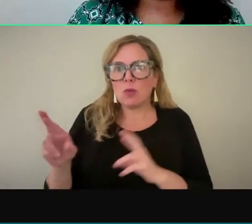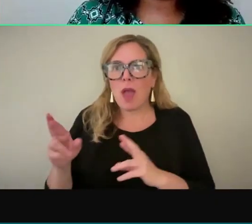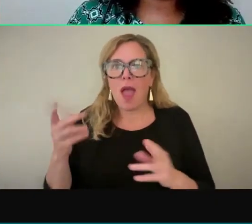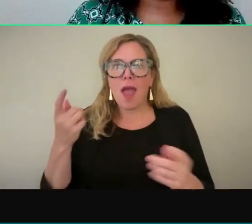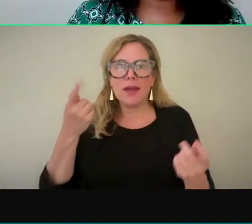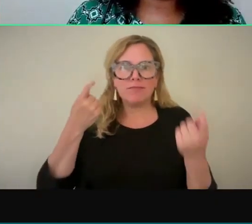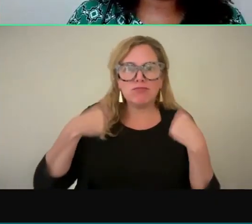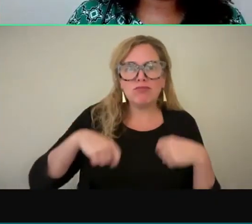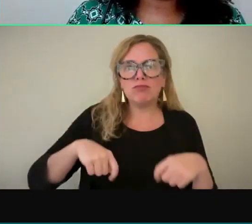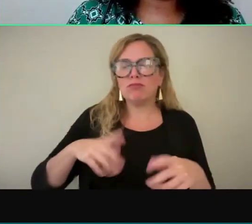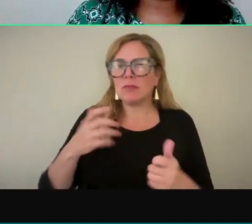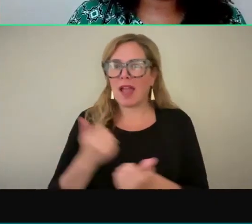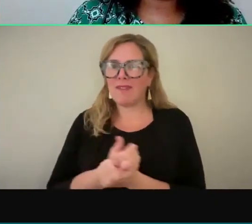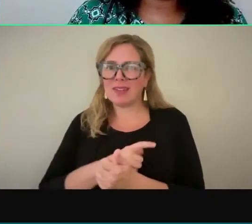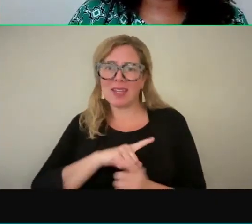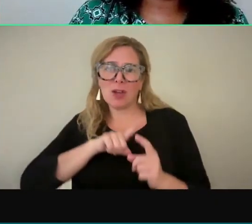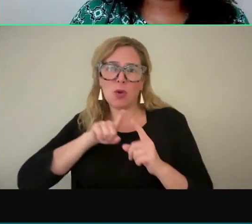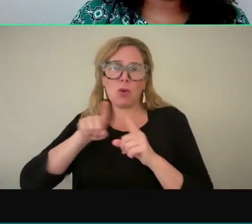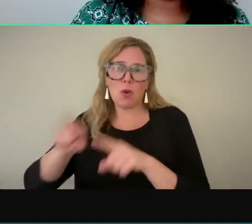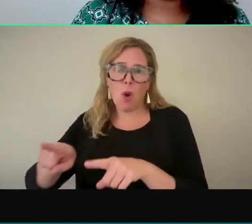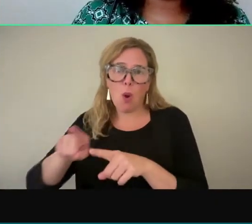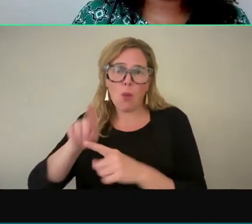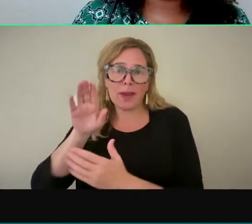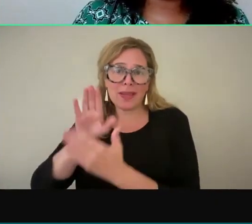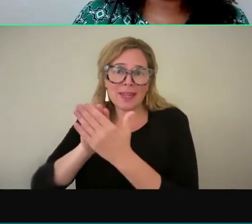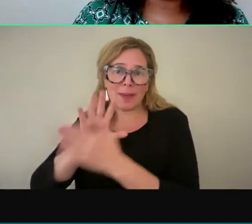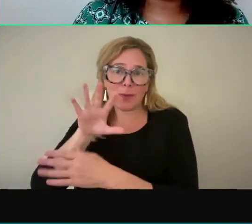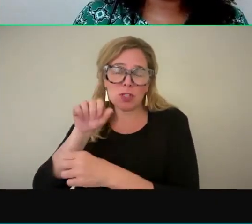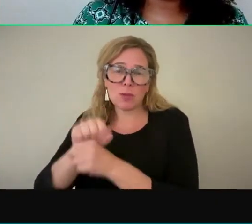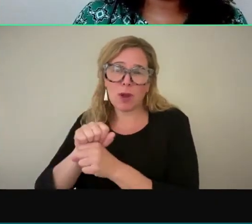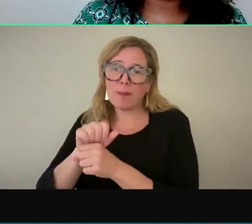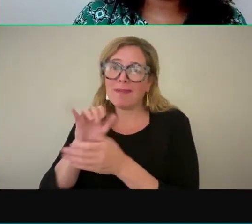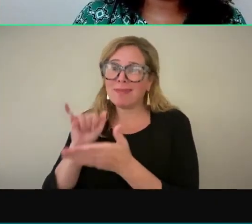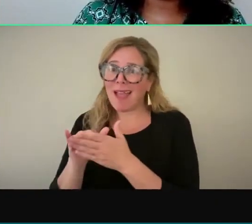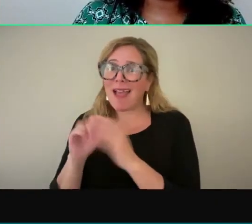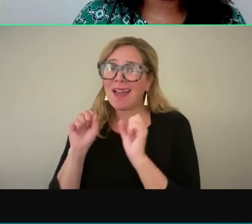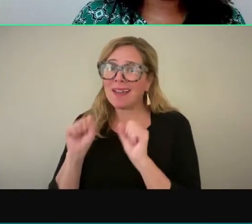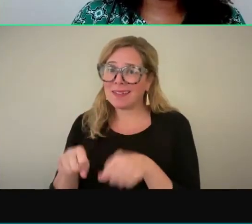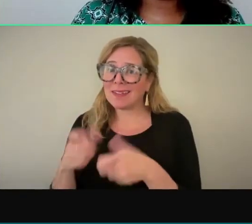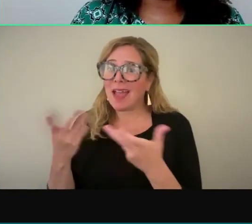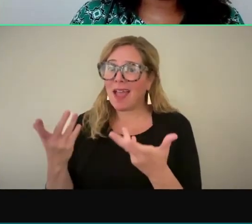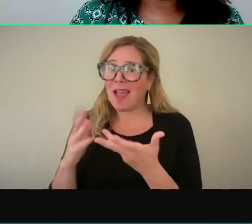for family caregivers as Constance shares. >> Constance: Well, I would take the day off work.